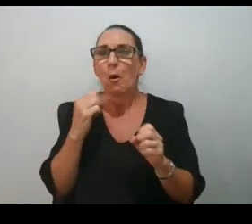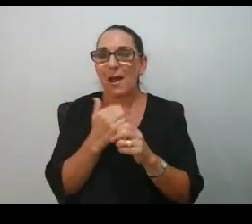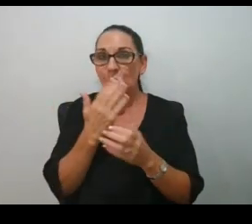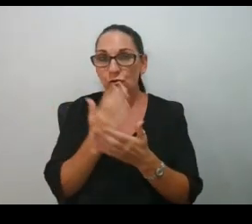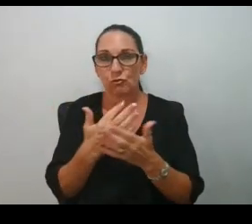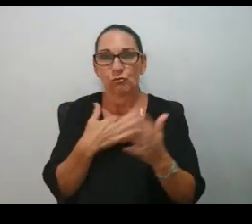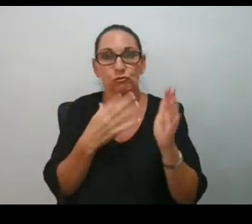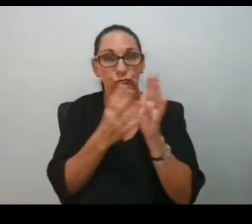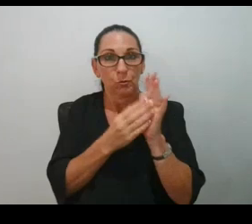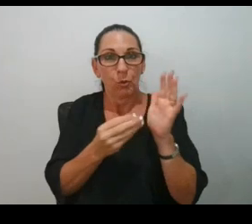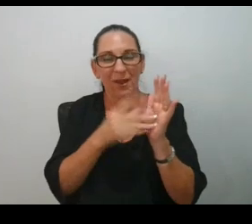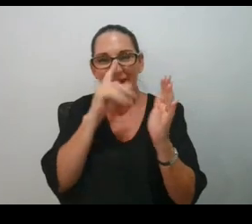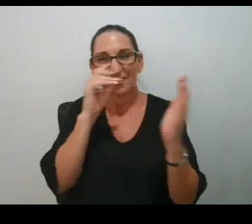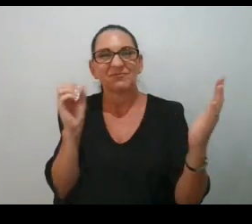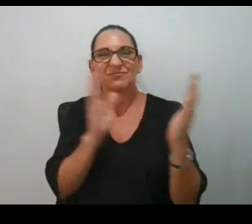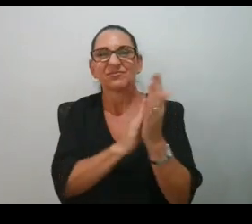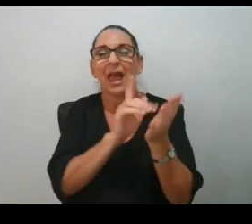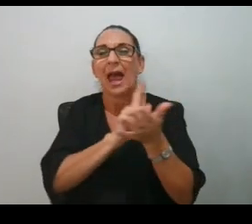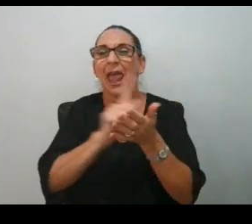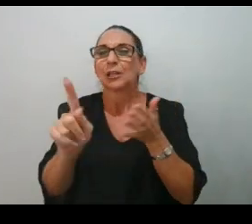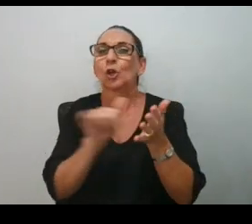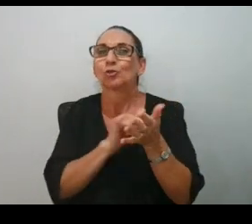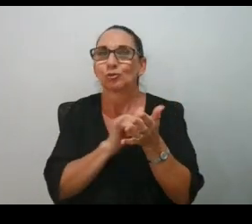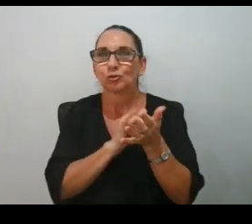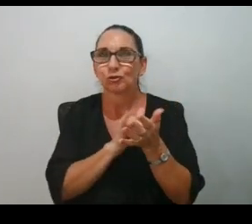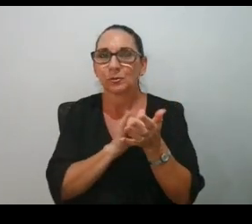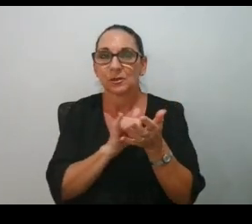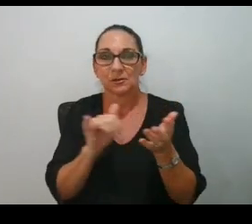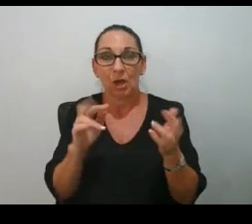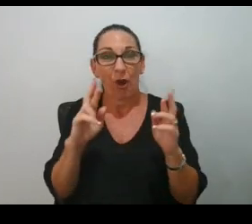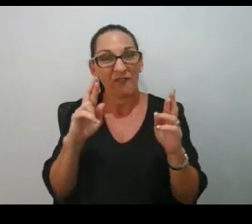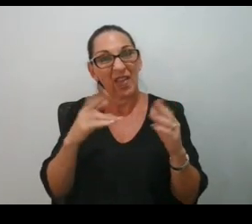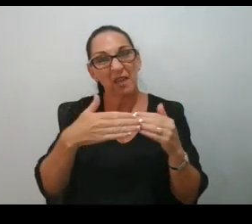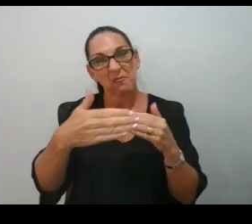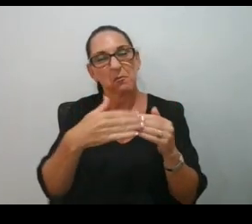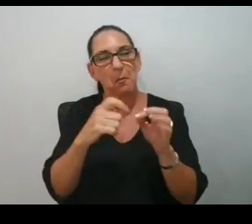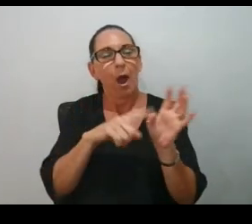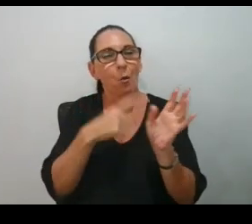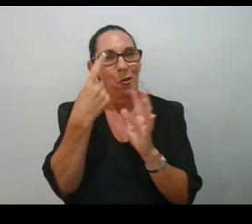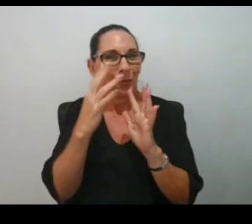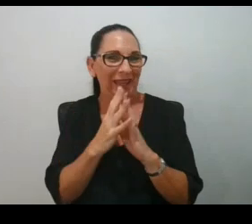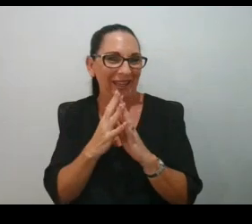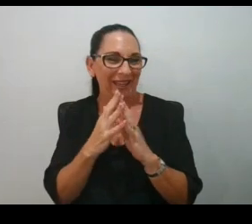available on our YouTube channel um hopefully in about a week's time if you do have any IT issues